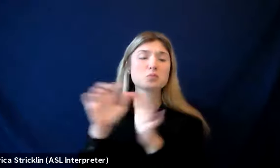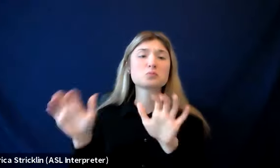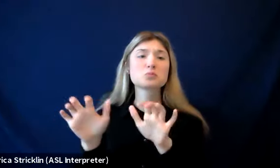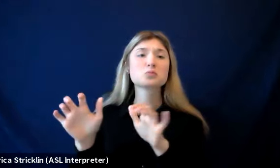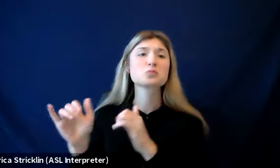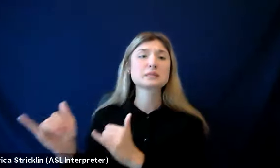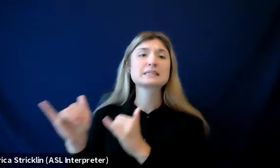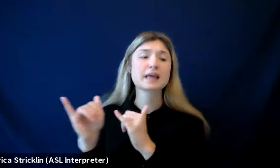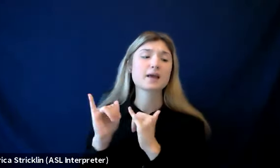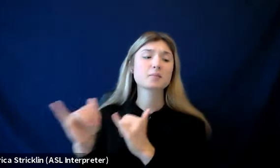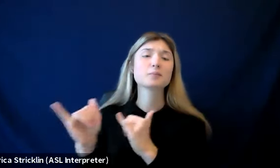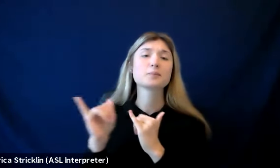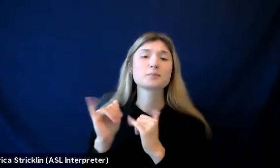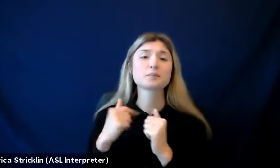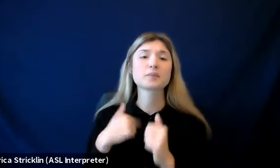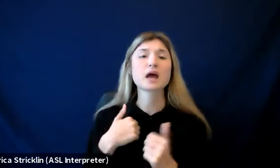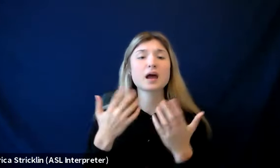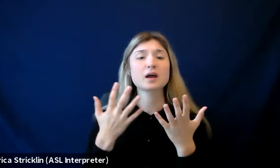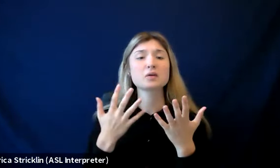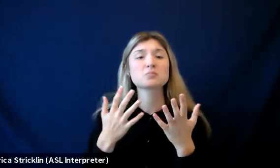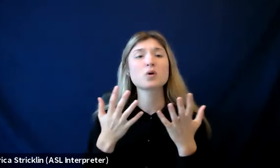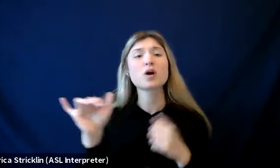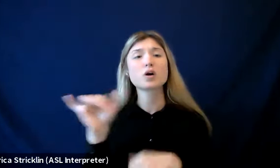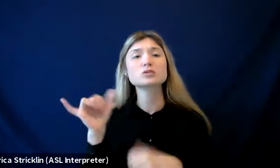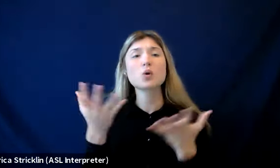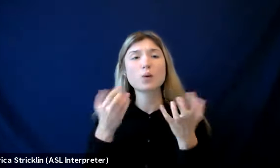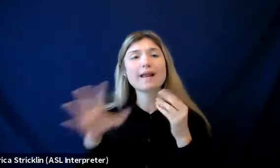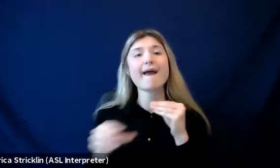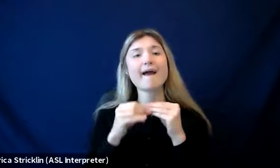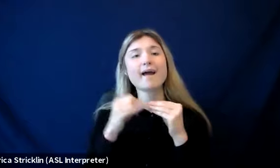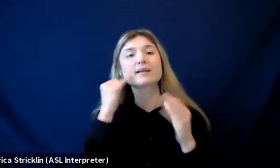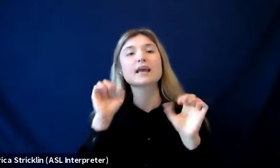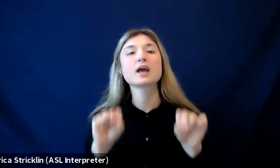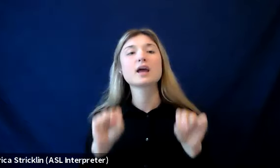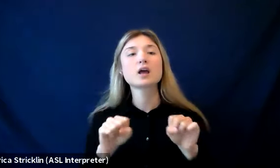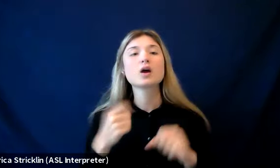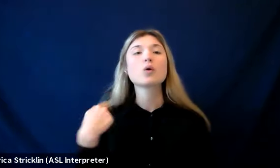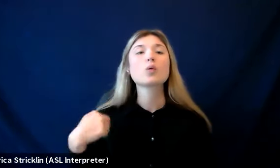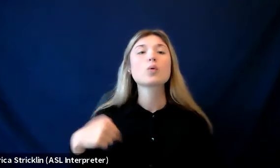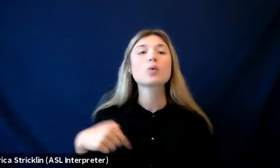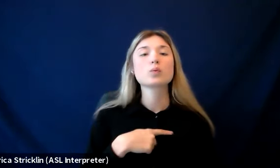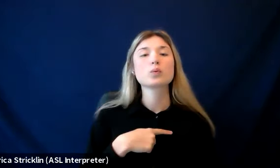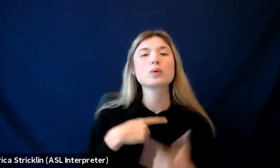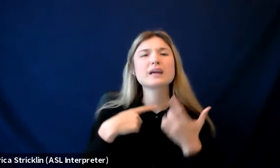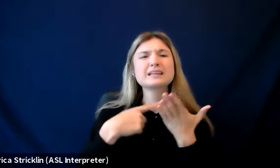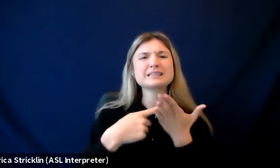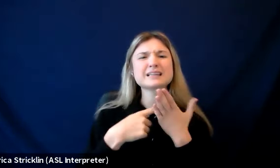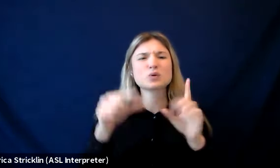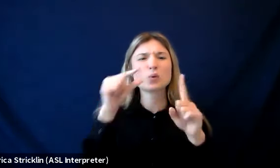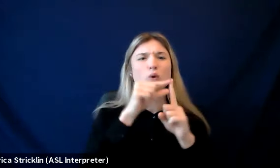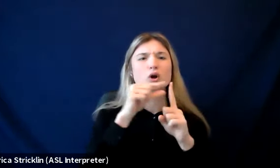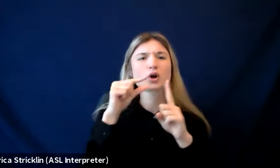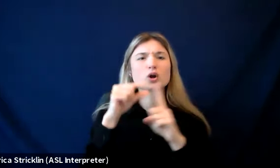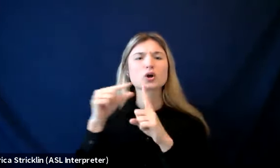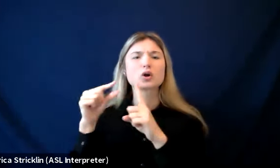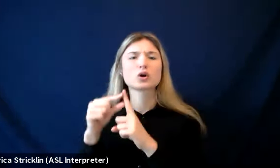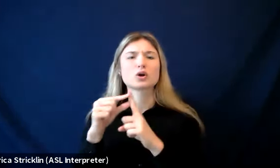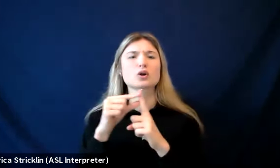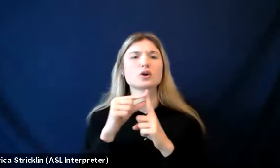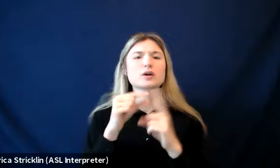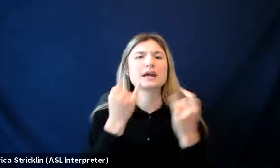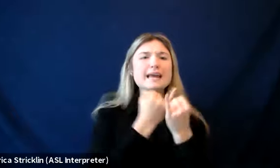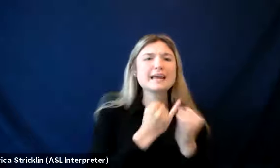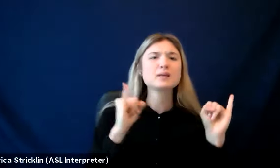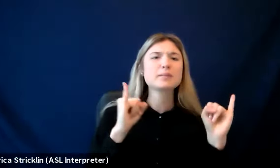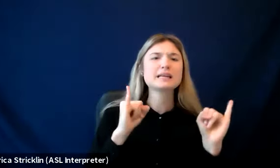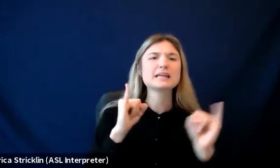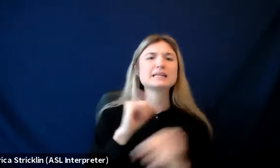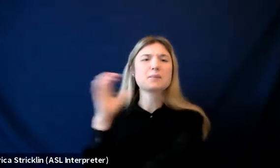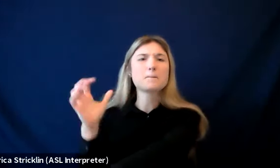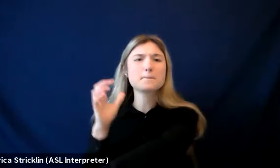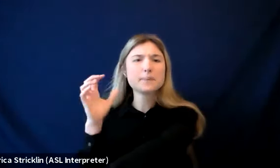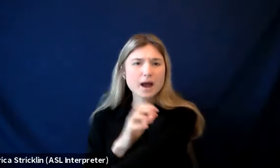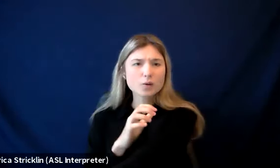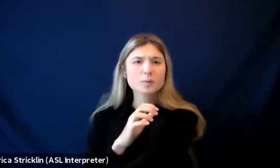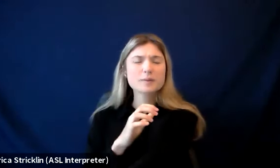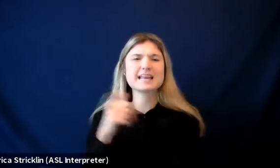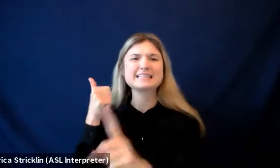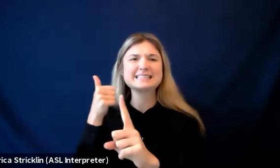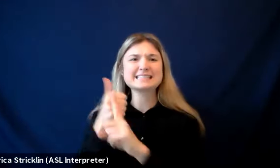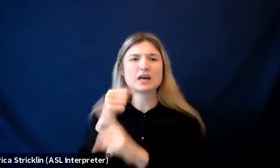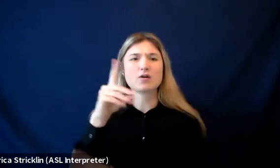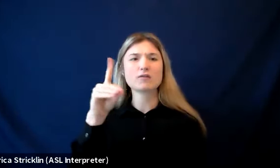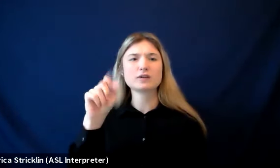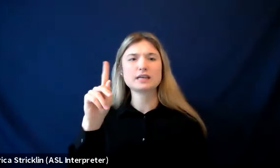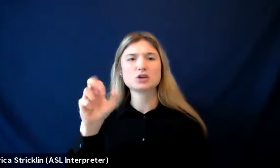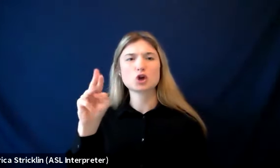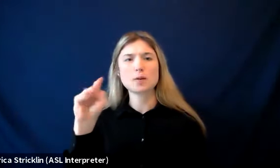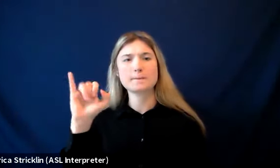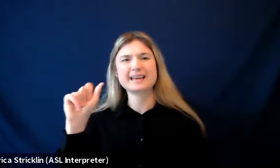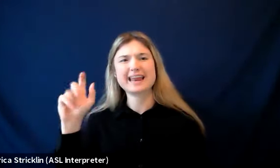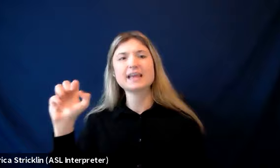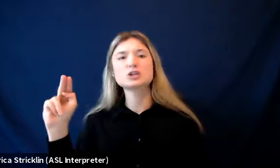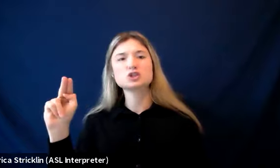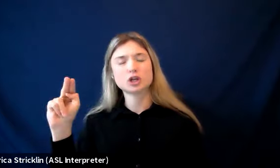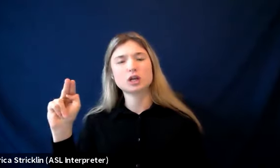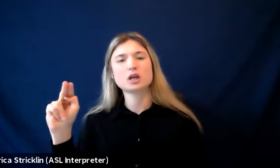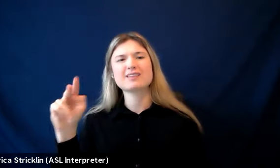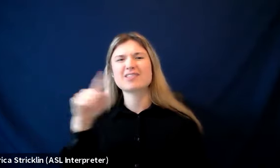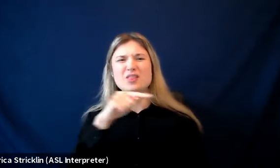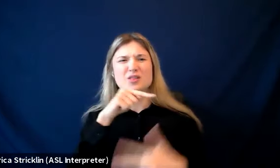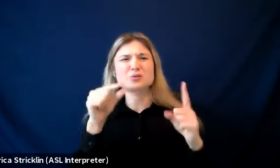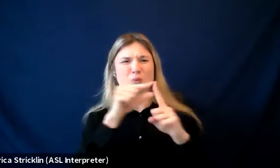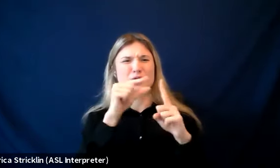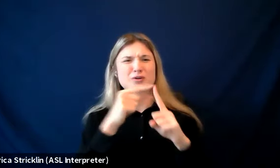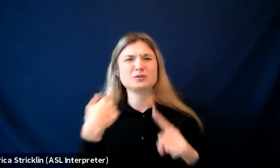And I would like to say. Also, I can we talk about these, these words like independence empowerment and self determination, but they're not just words that we draw out of a hat.